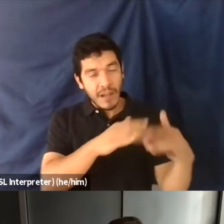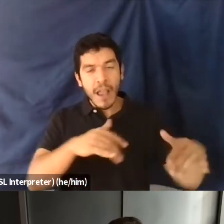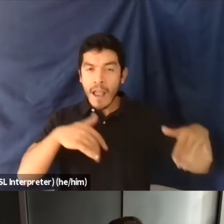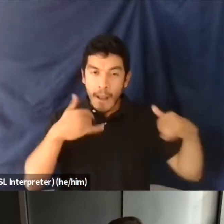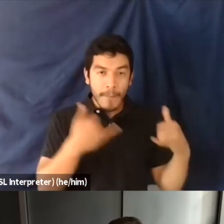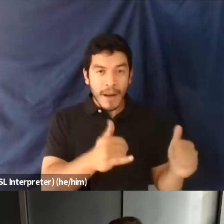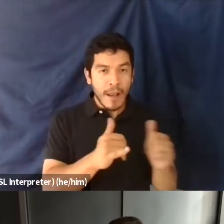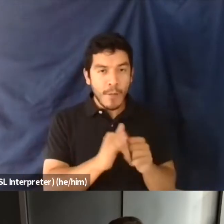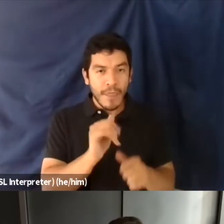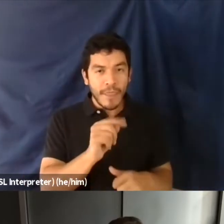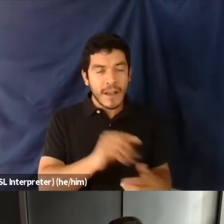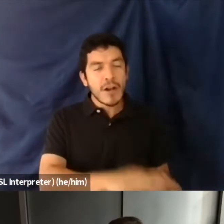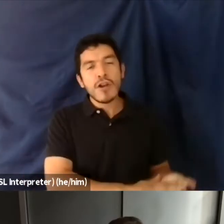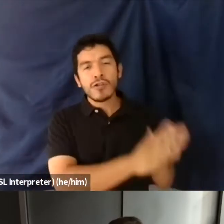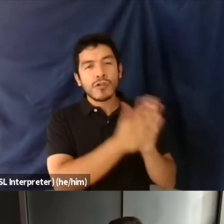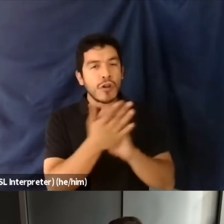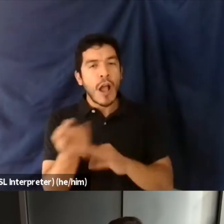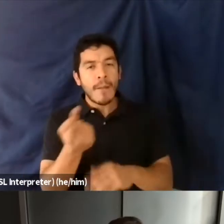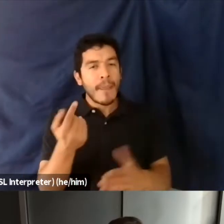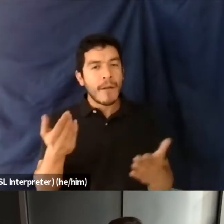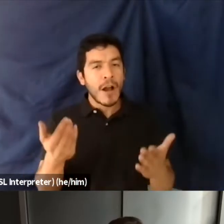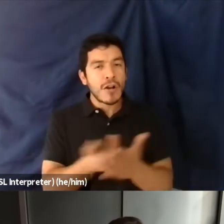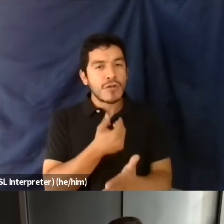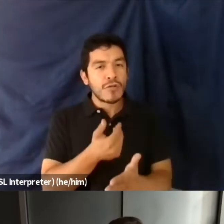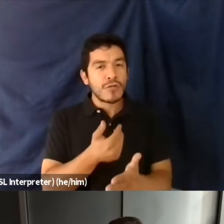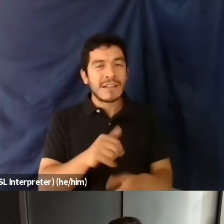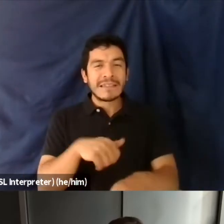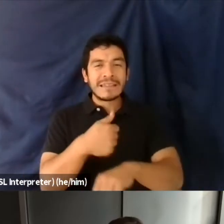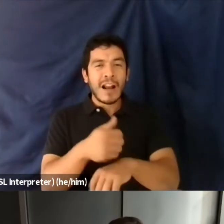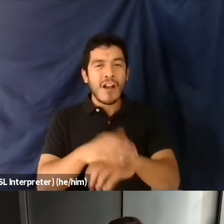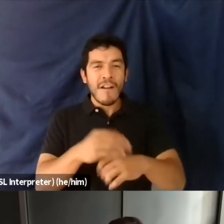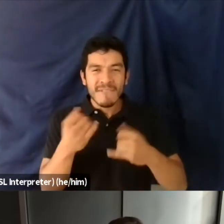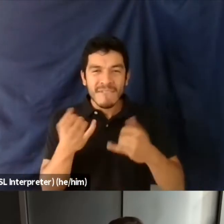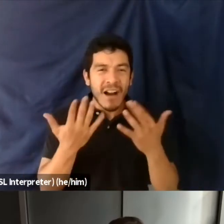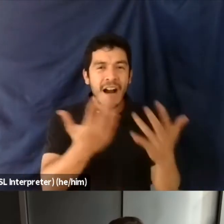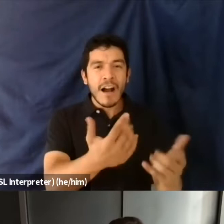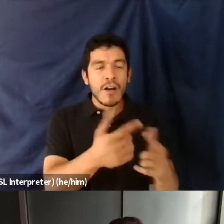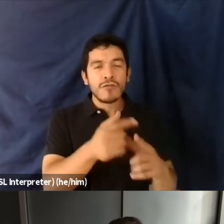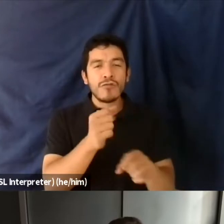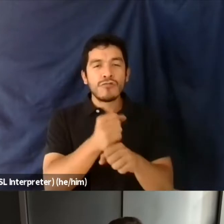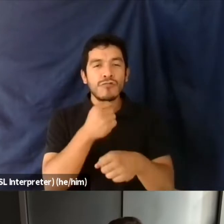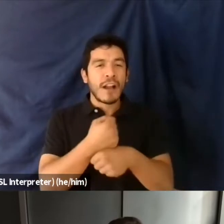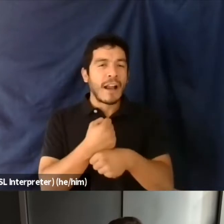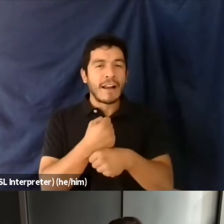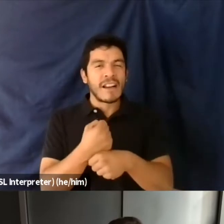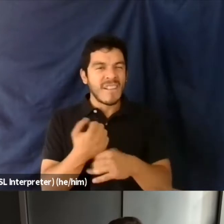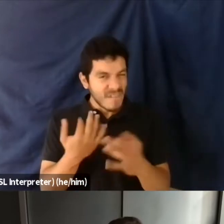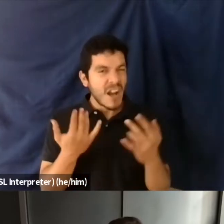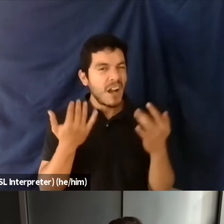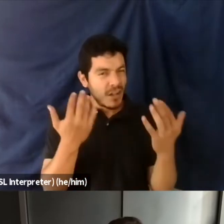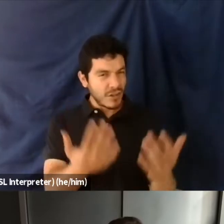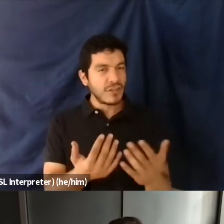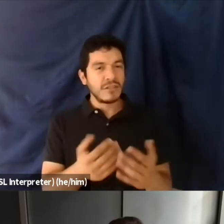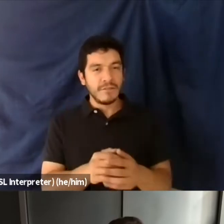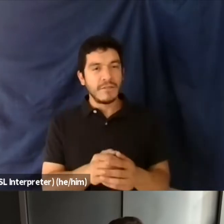turn it into something new, set it on fire to create sparks, and the feeling of that only wants me